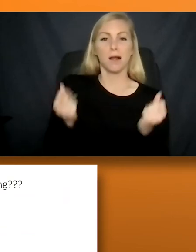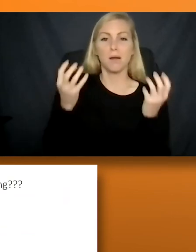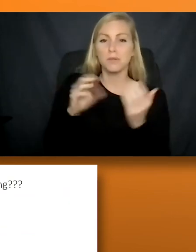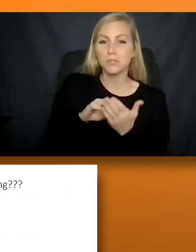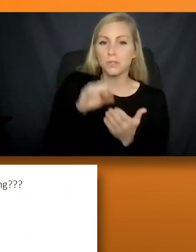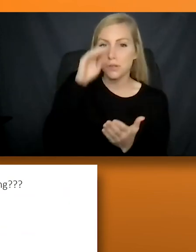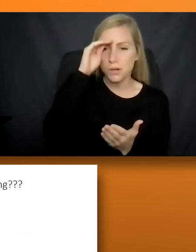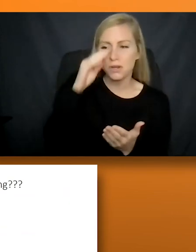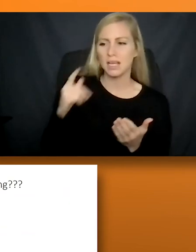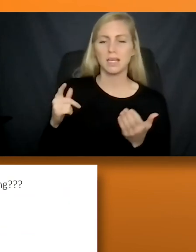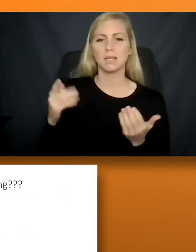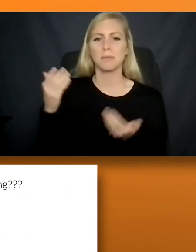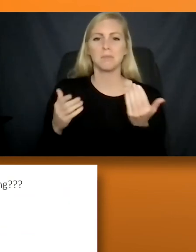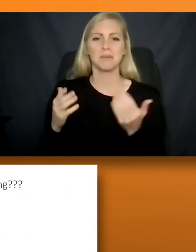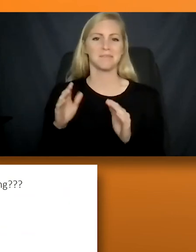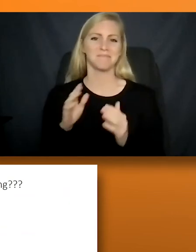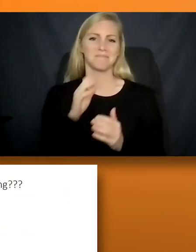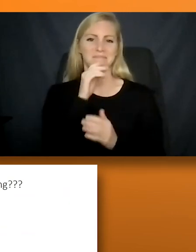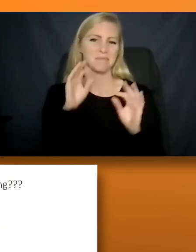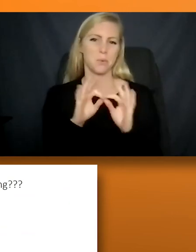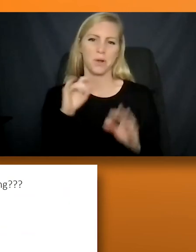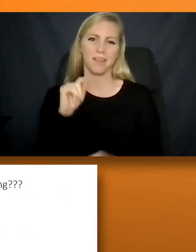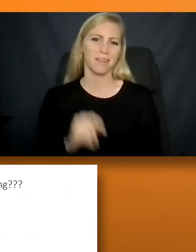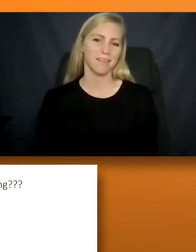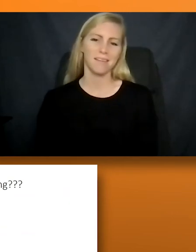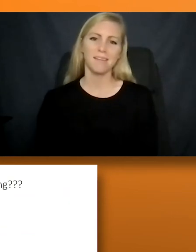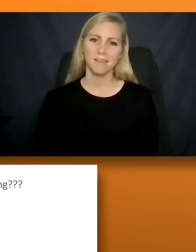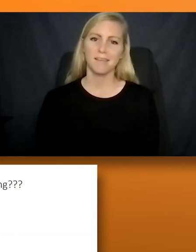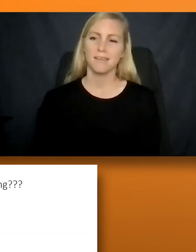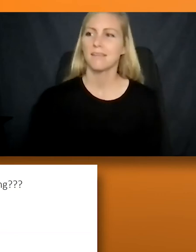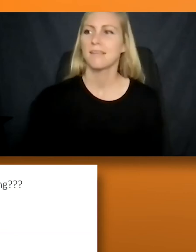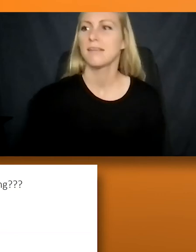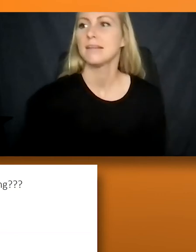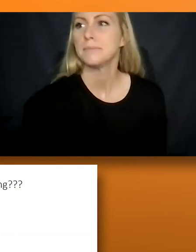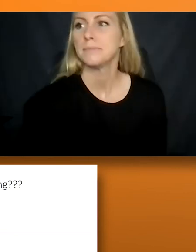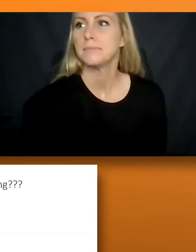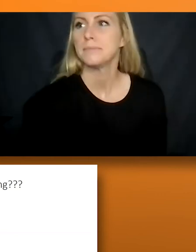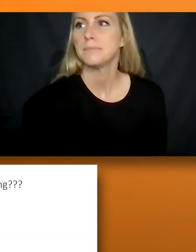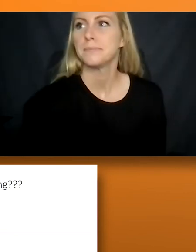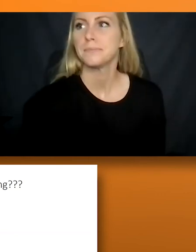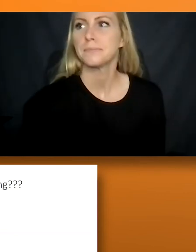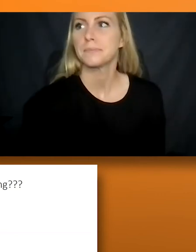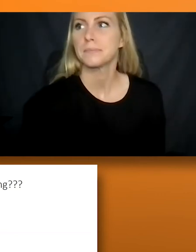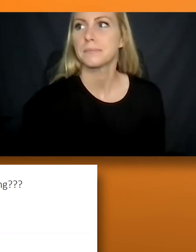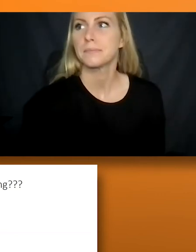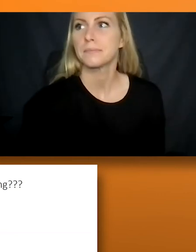as to what they're learning or how much they're learning, it may not be equivalent or even close to the same.